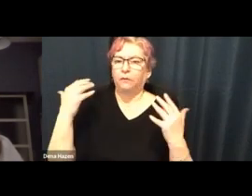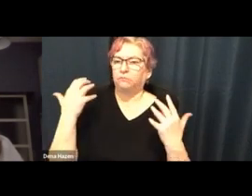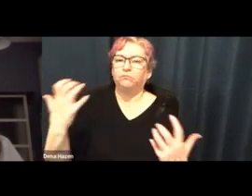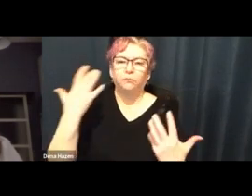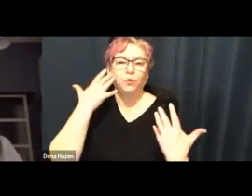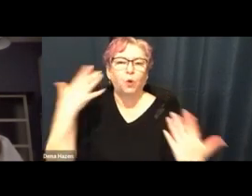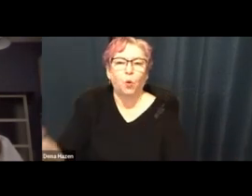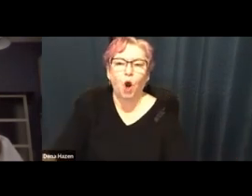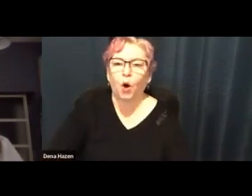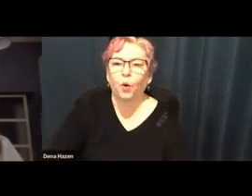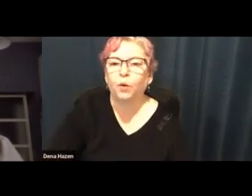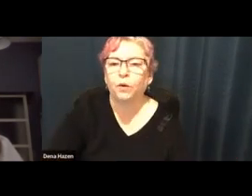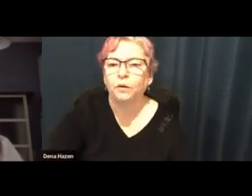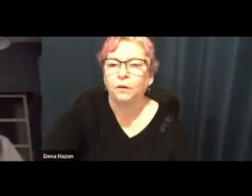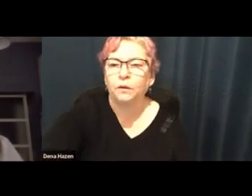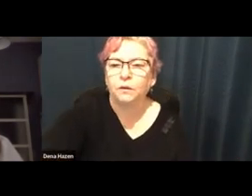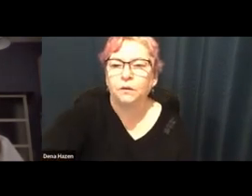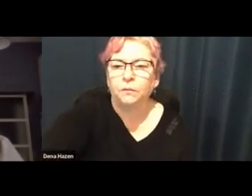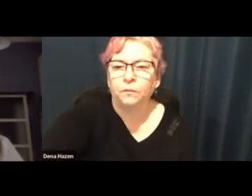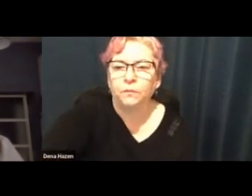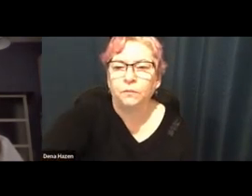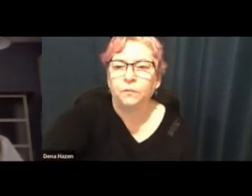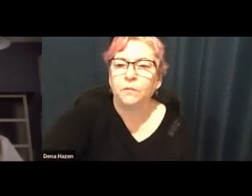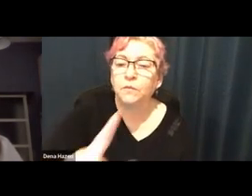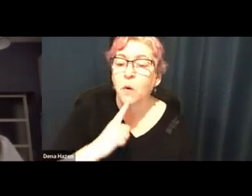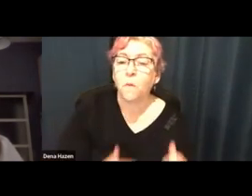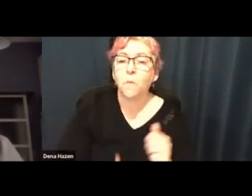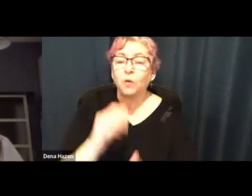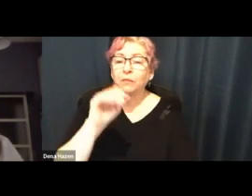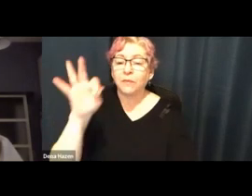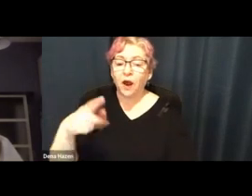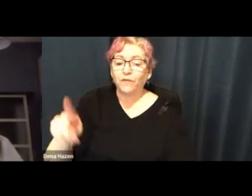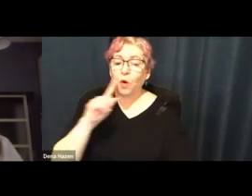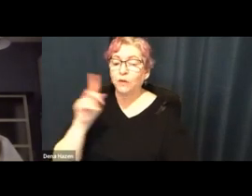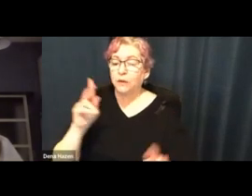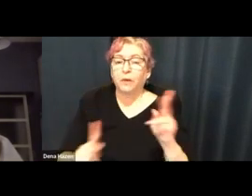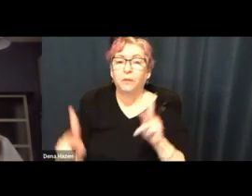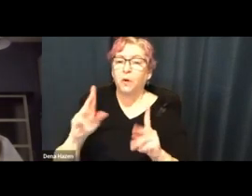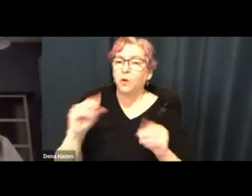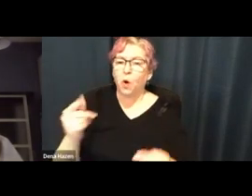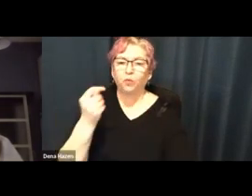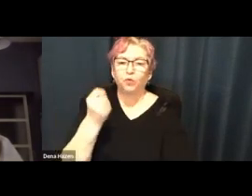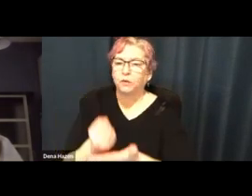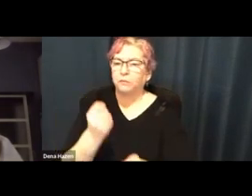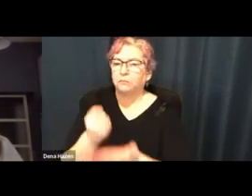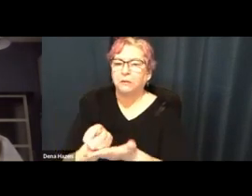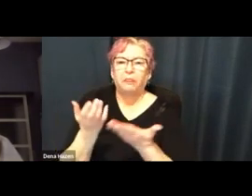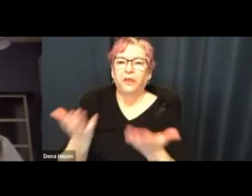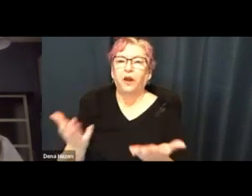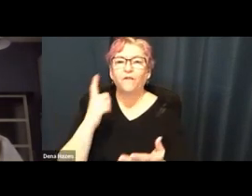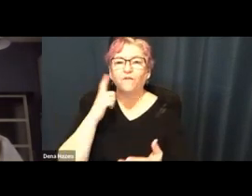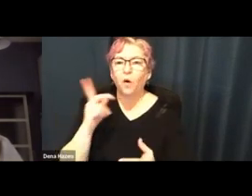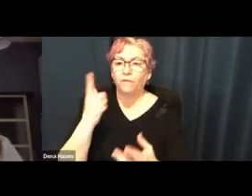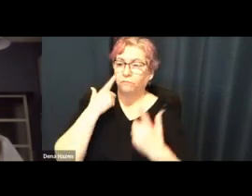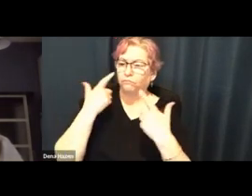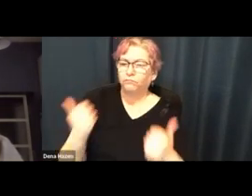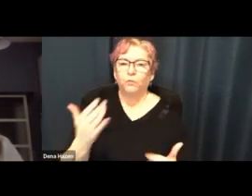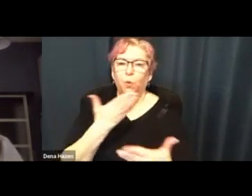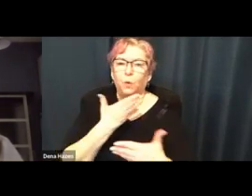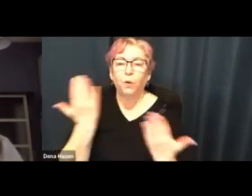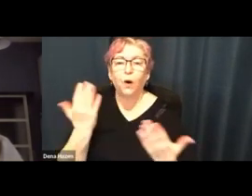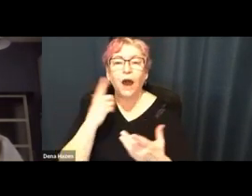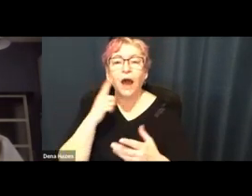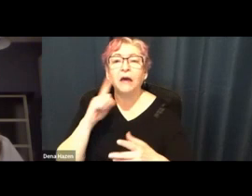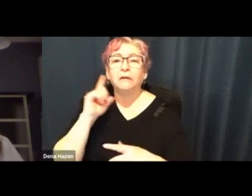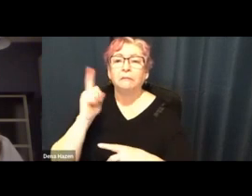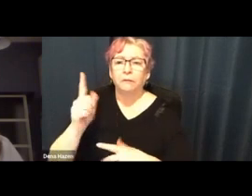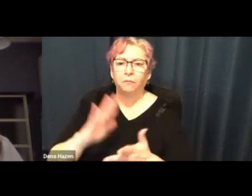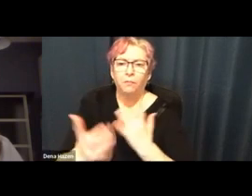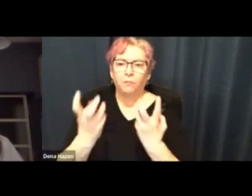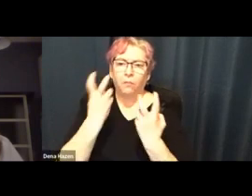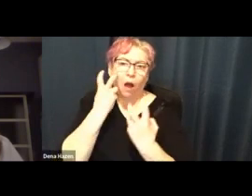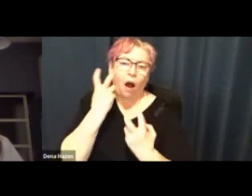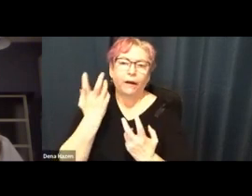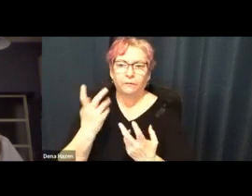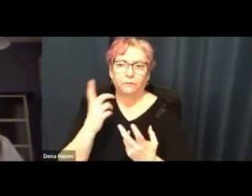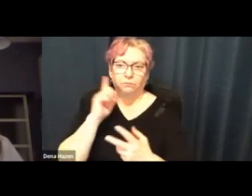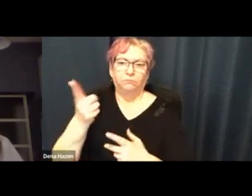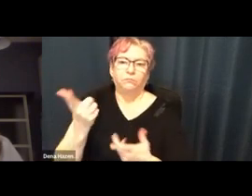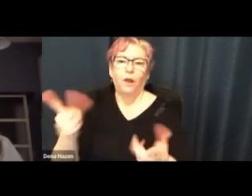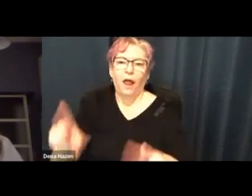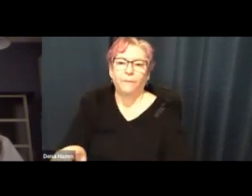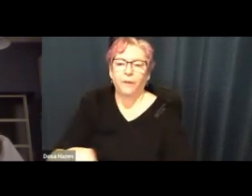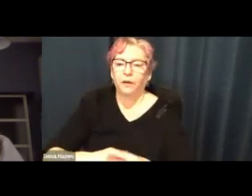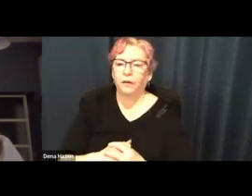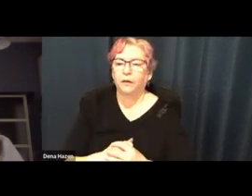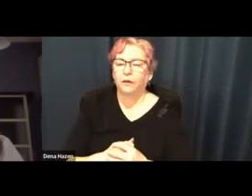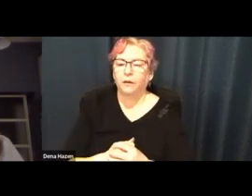For the vast majority of these people, there is no treatment available for the vision loss and the eventual blindness that can occur.